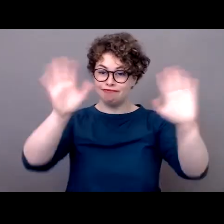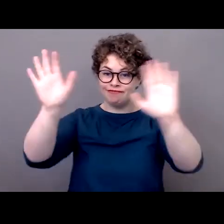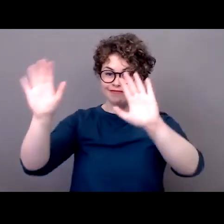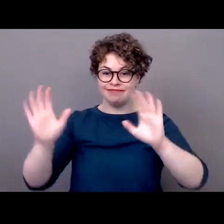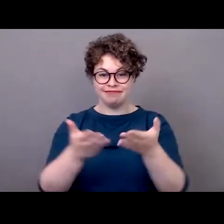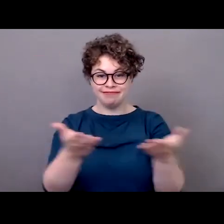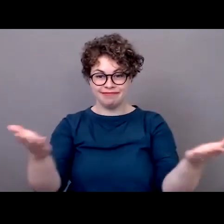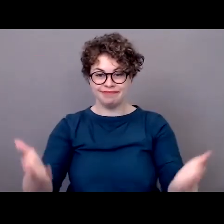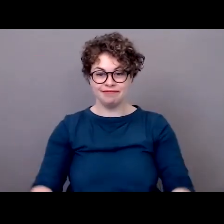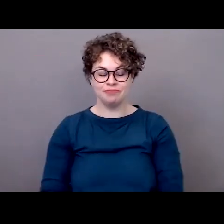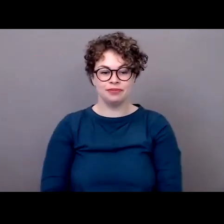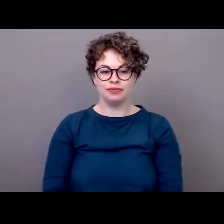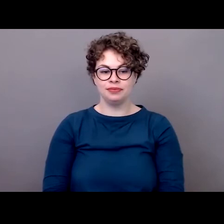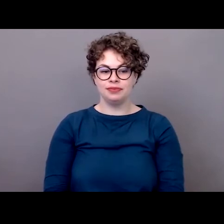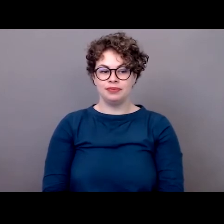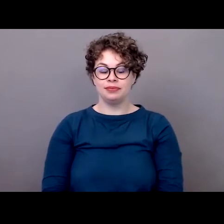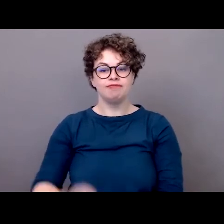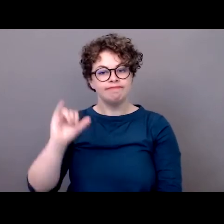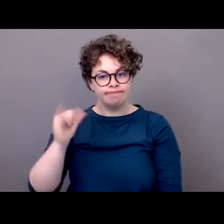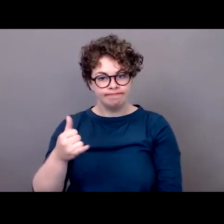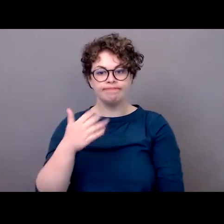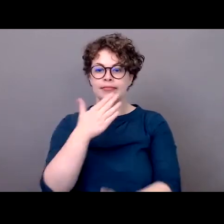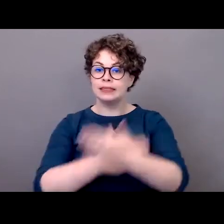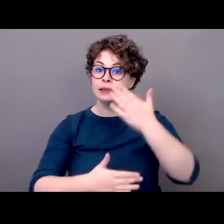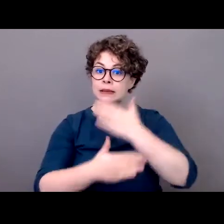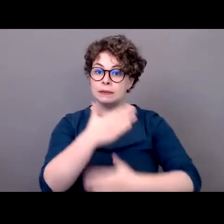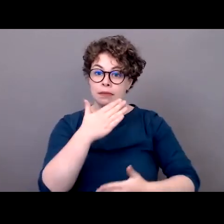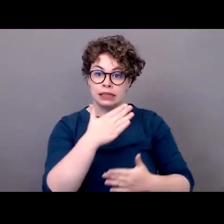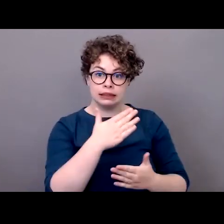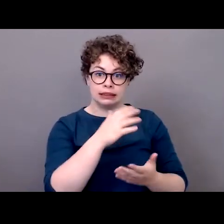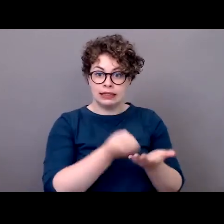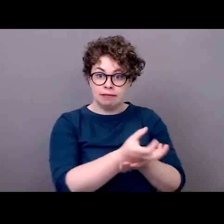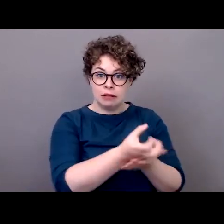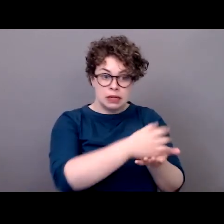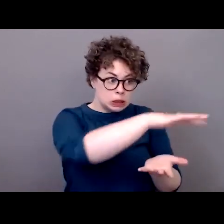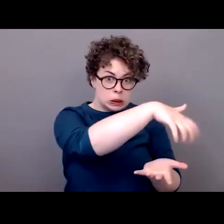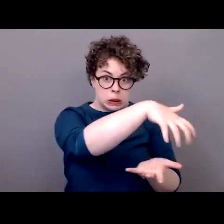Yeah to, answer disability inclusive data in the humanitarian sector is still an emergent area. So